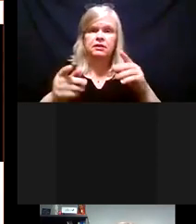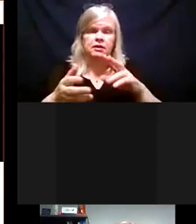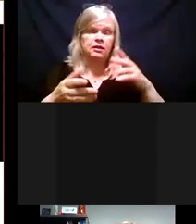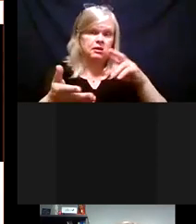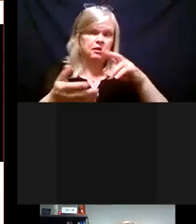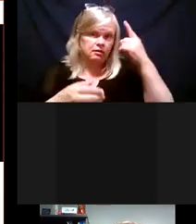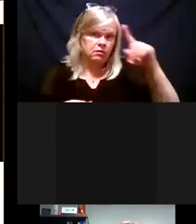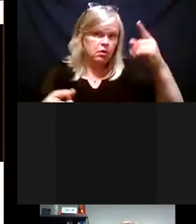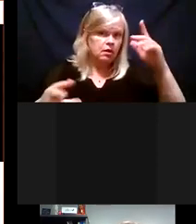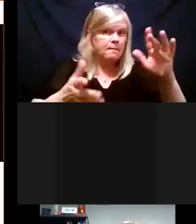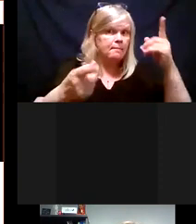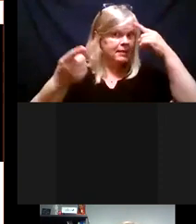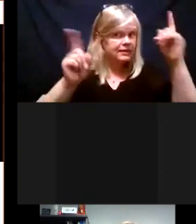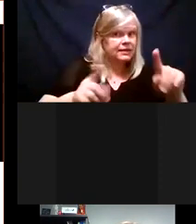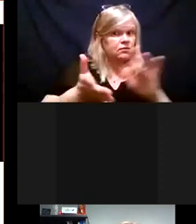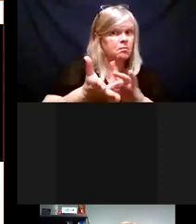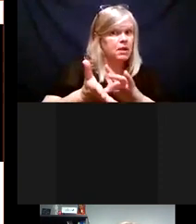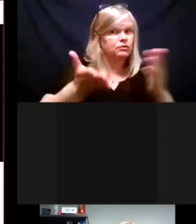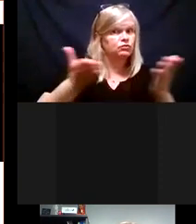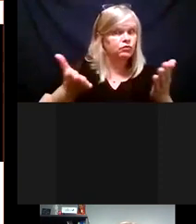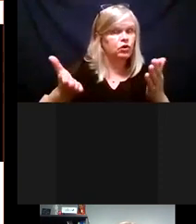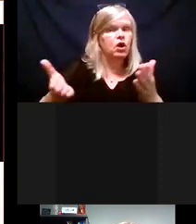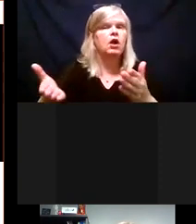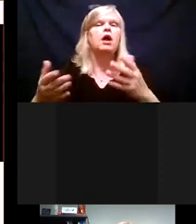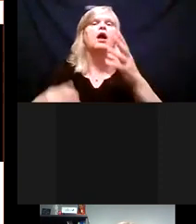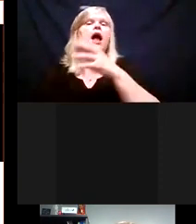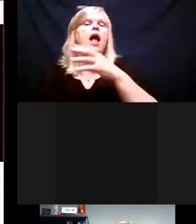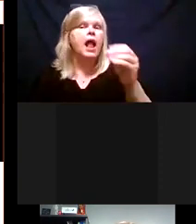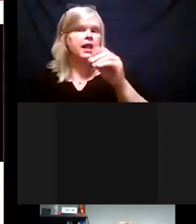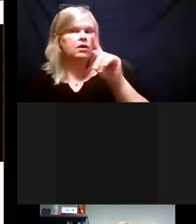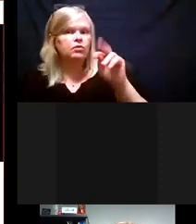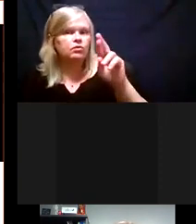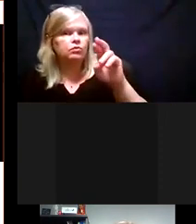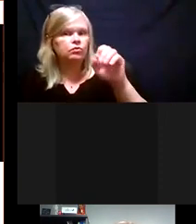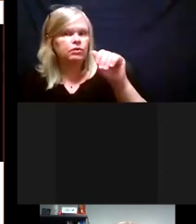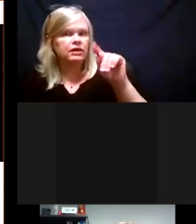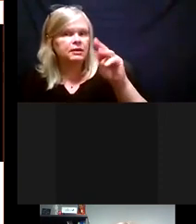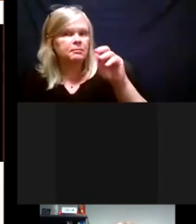OR TREATMENT AND CONSENTING FOR INSURANCE TO BE BILLED FOR THOSE